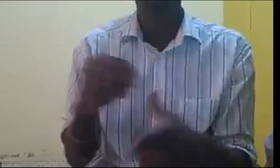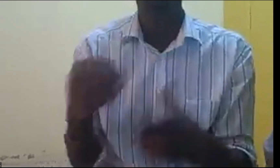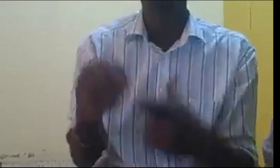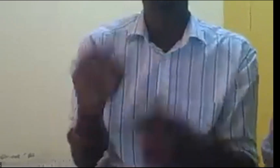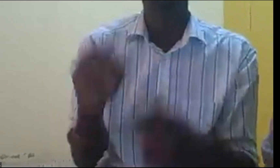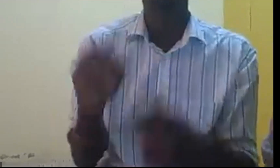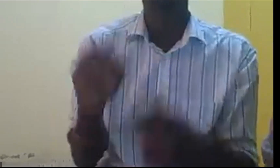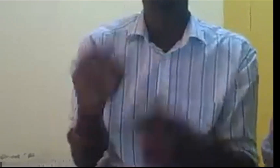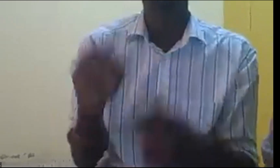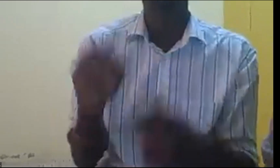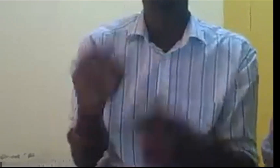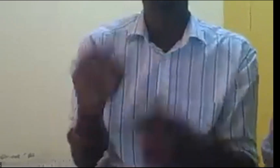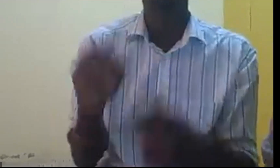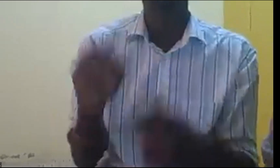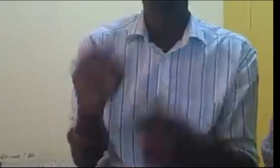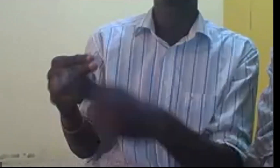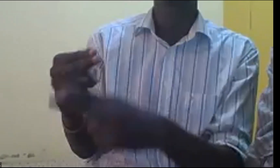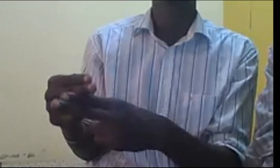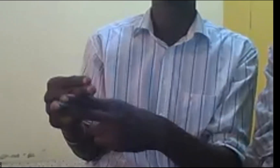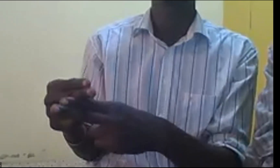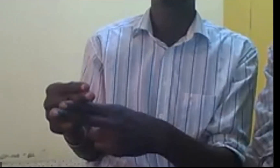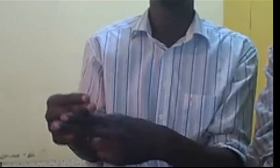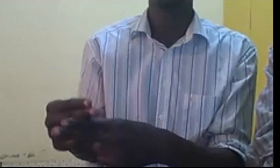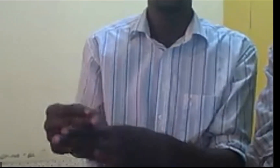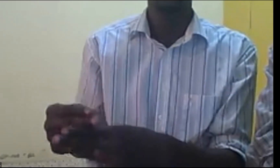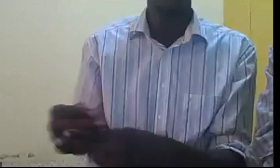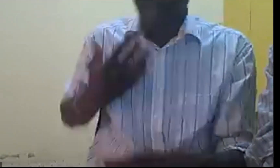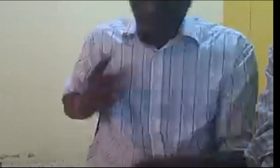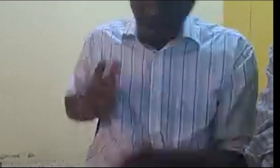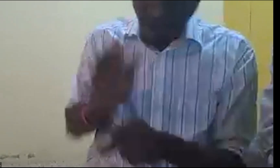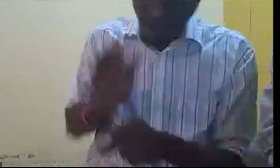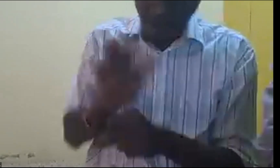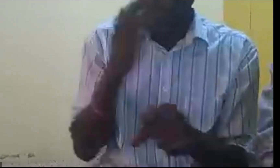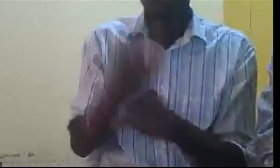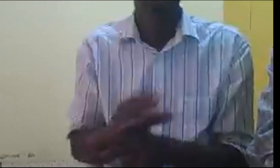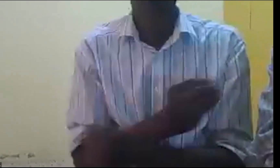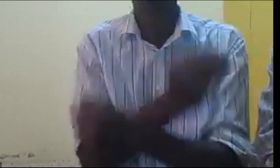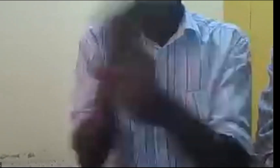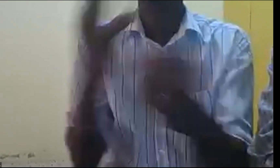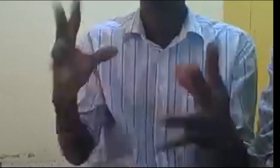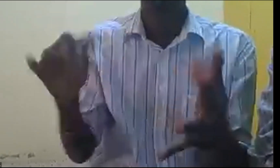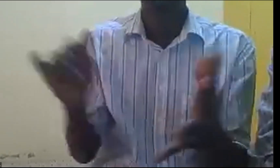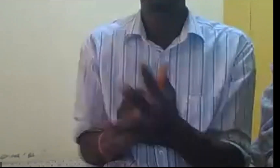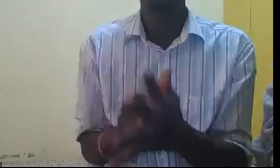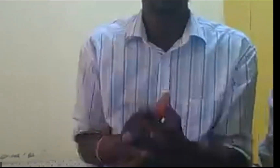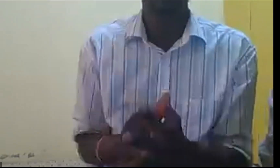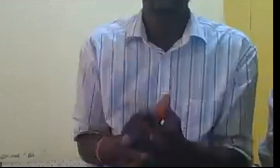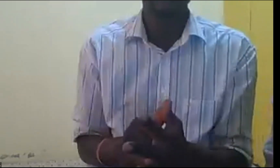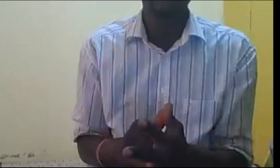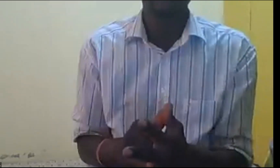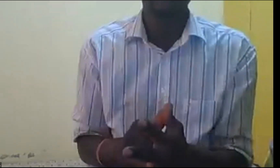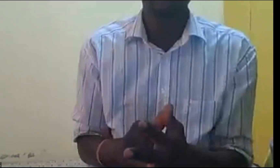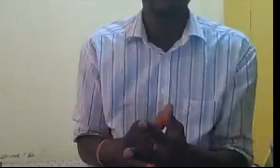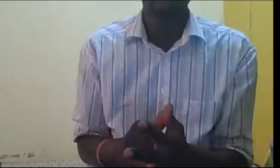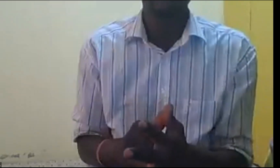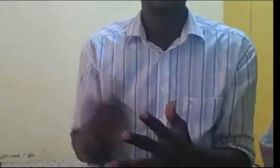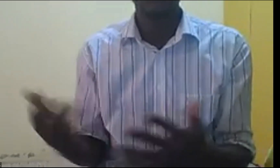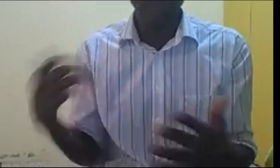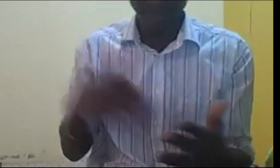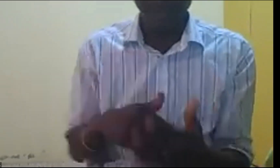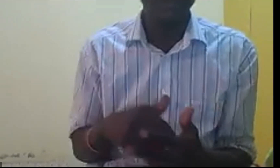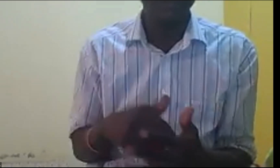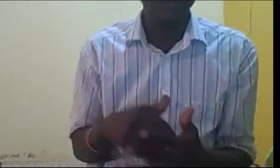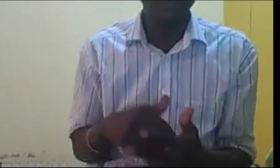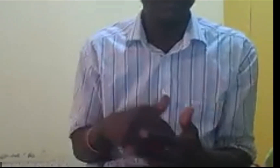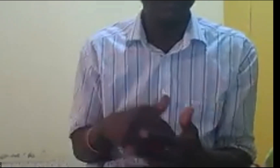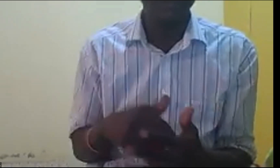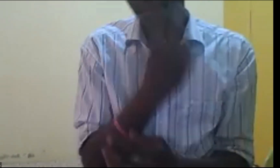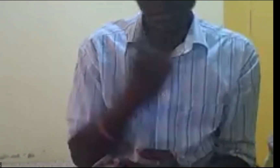It's a inclusive, including disability persons with disabilities in our programming.